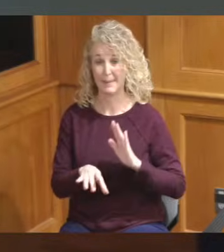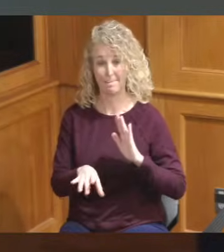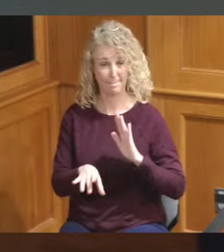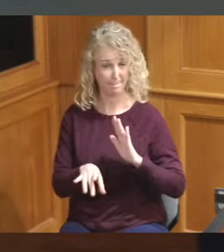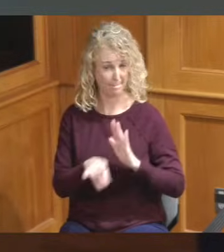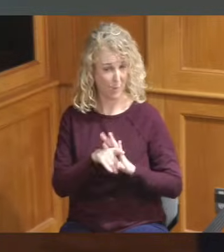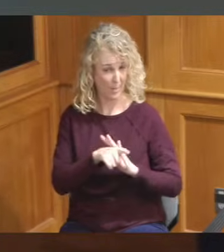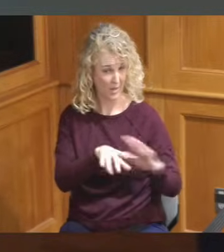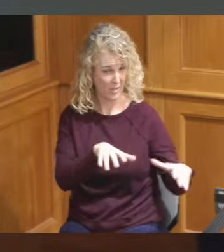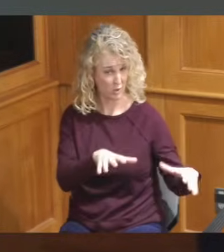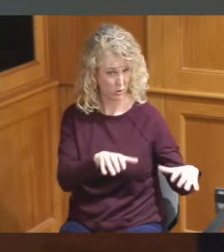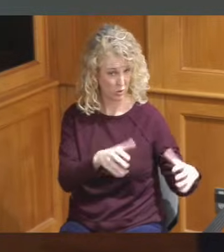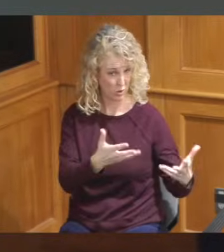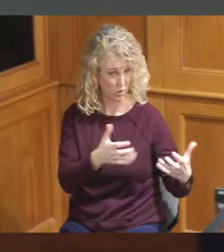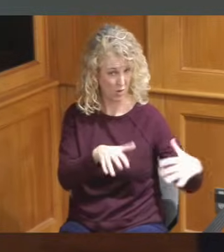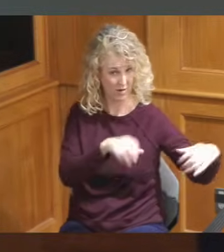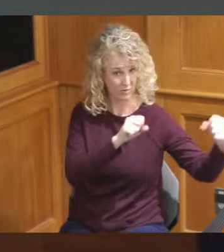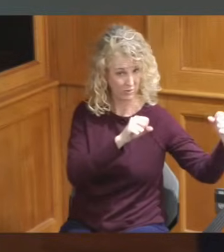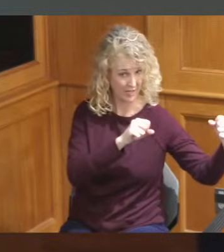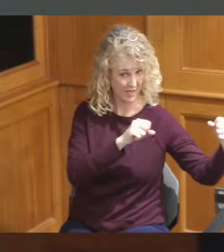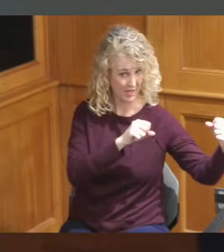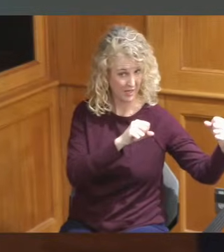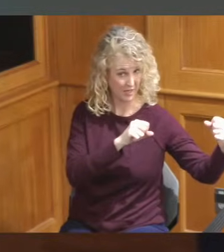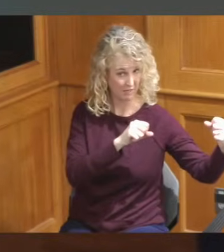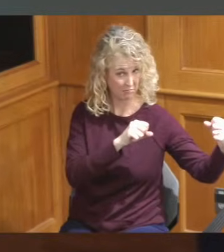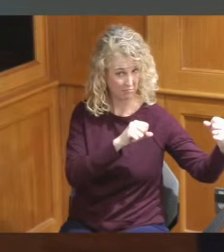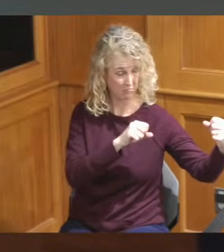resolution. Commissioner, I didn't know if you wanted to take that one. I'd be happy to if you